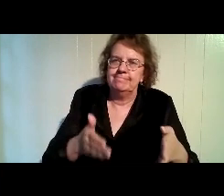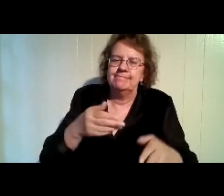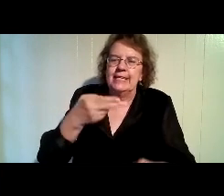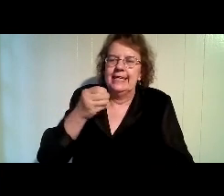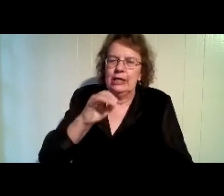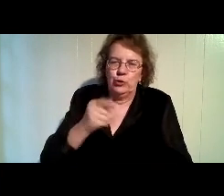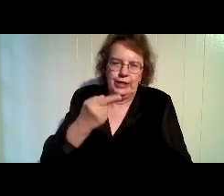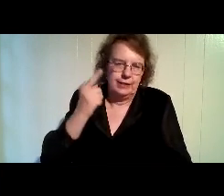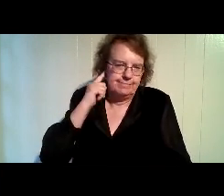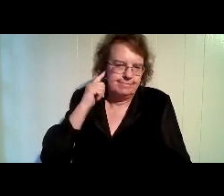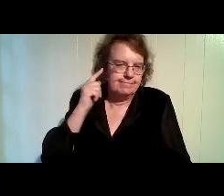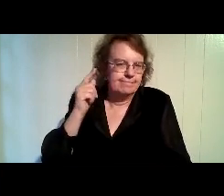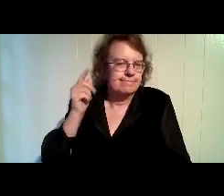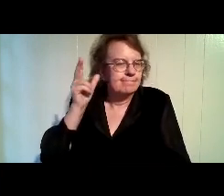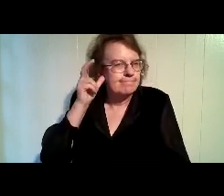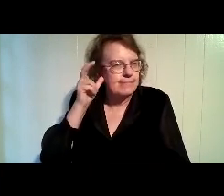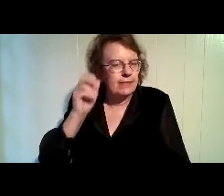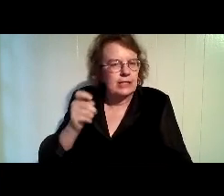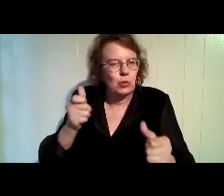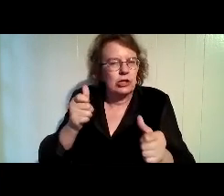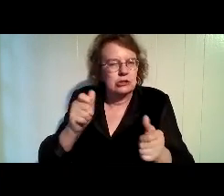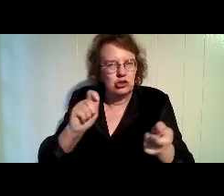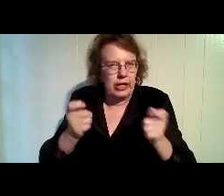audio. This is where you can quickly change your devices